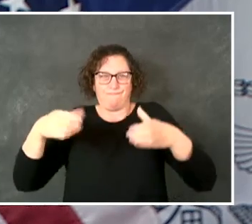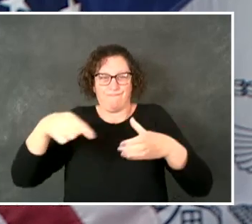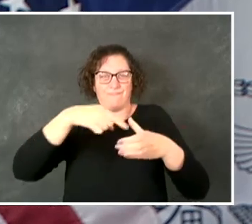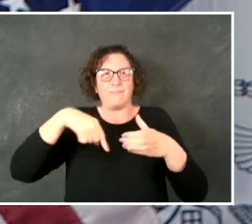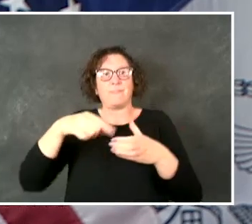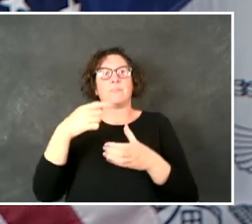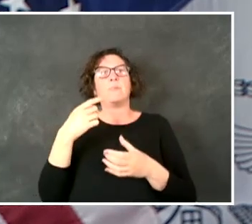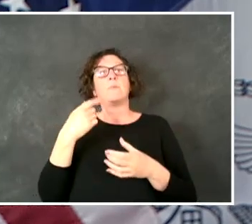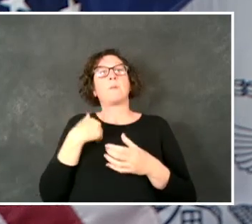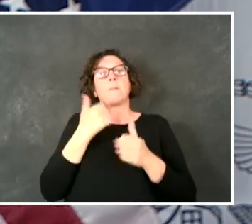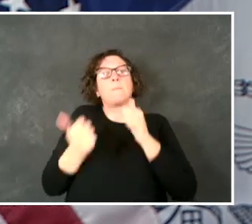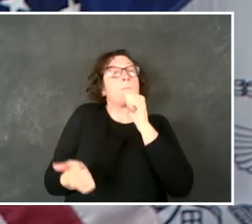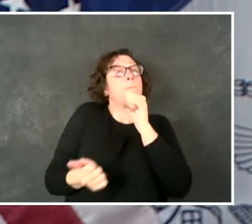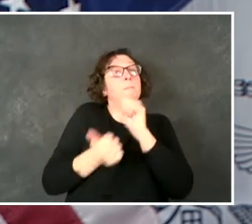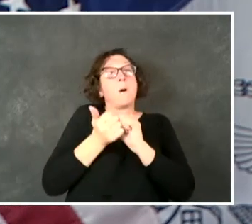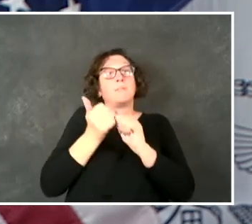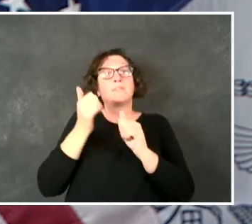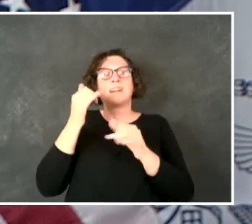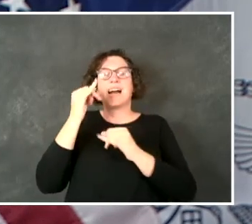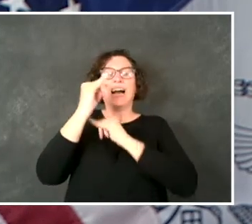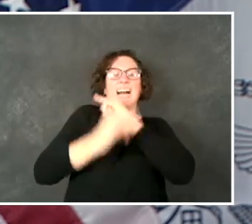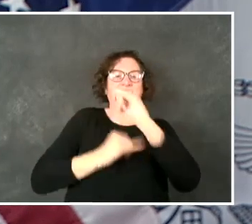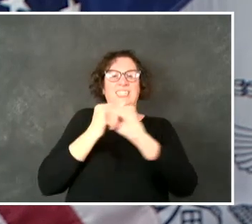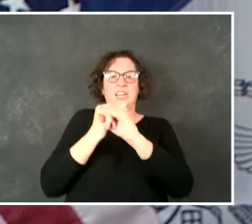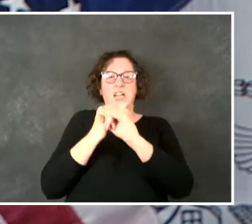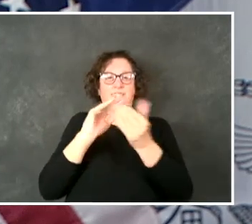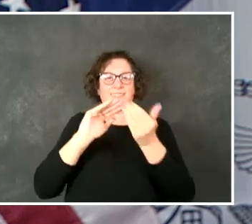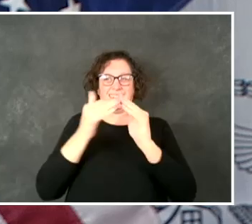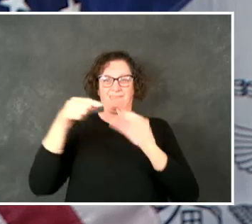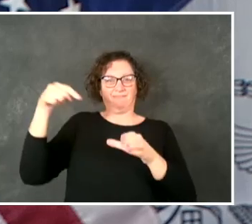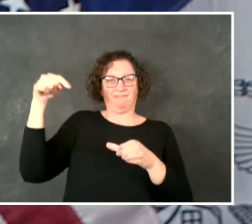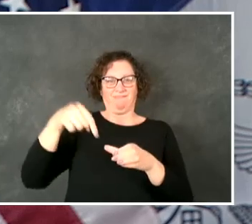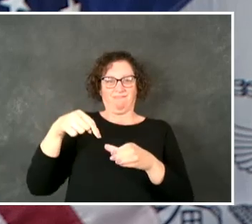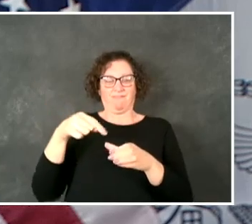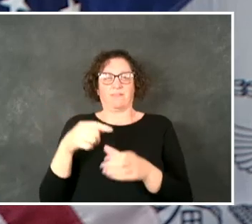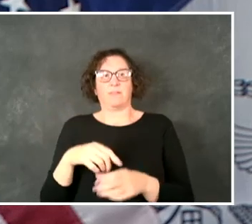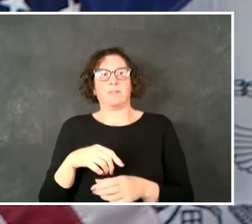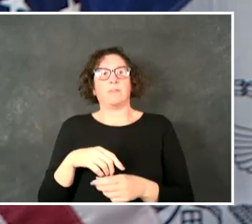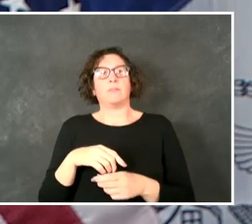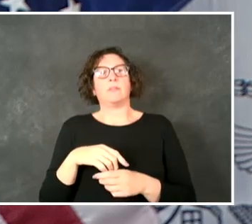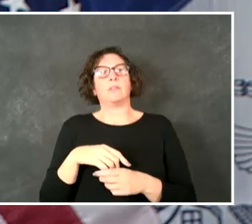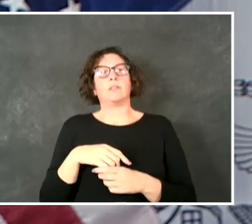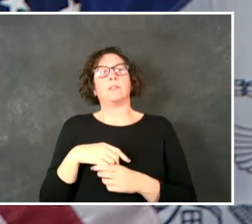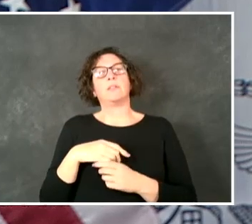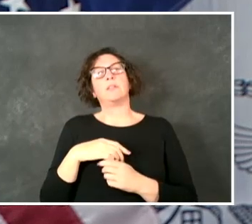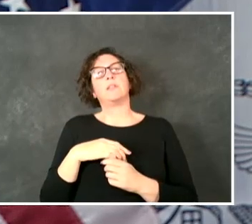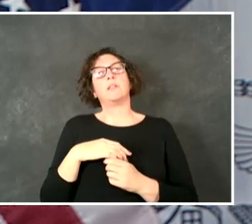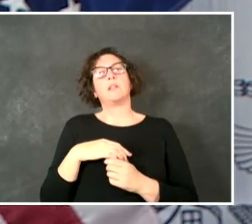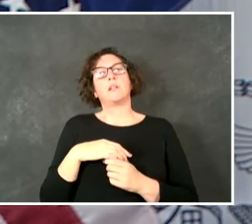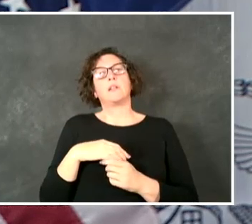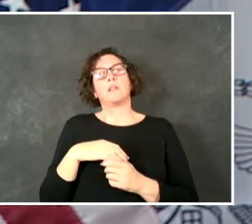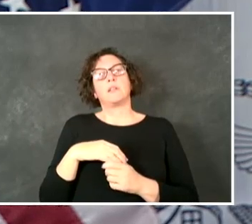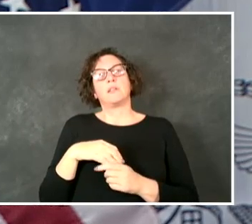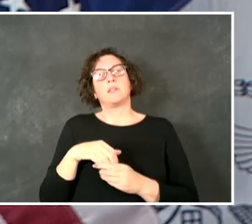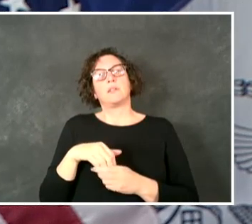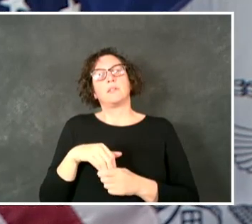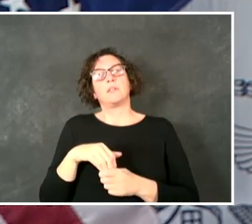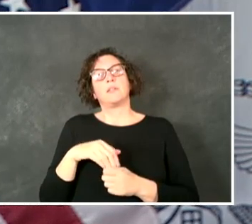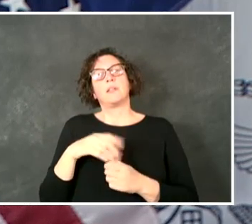REST OF THE WOR.LD WE ARE ONE OF THE MOST INTERNIOATNAL CITIES IN THE WORLD, WITH A